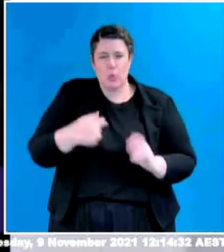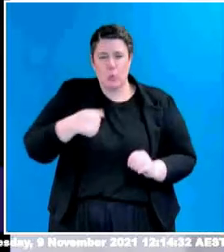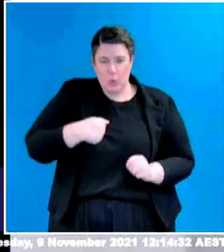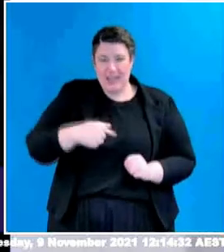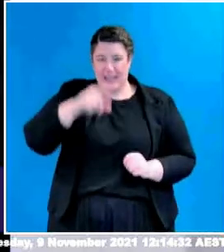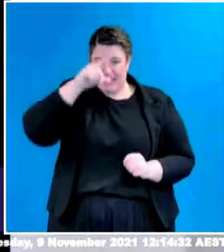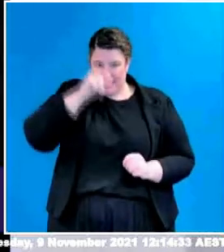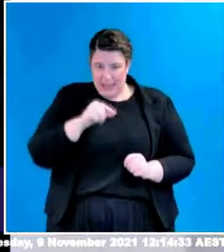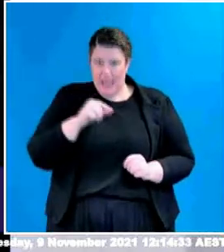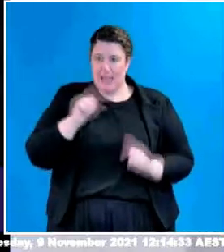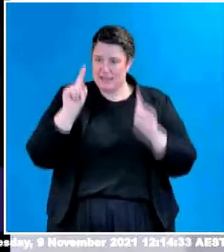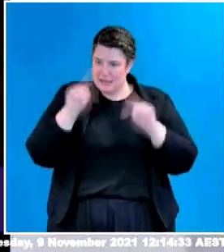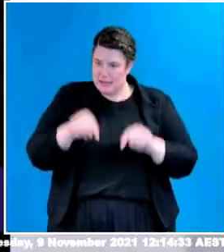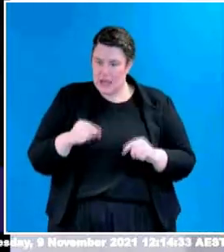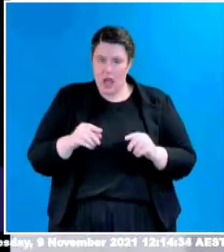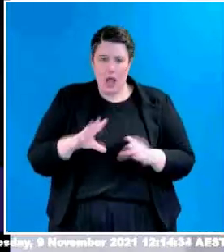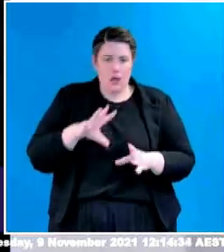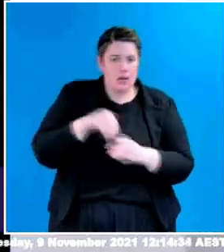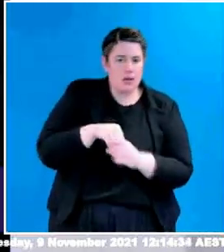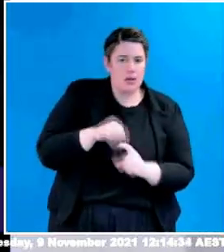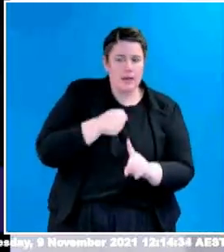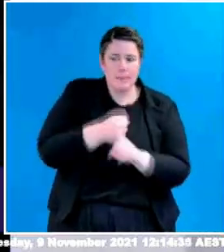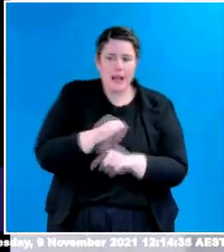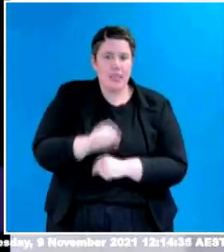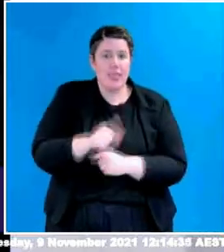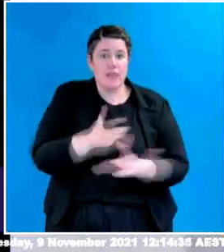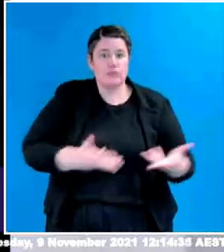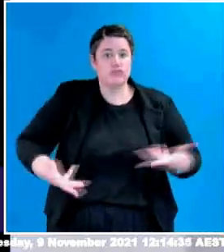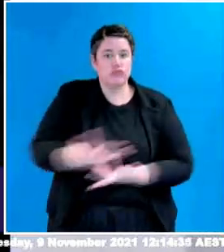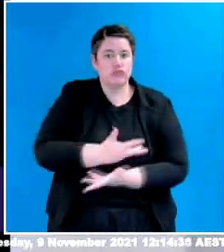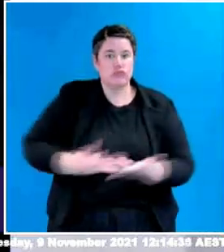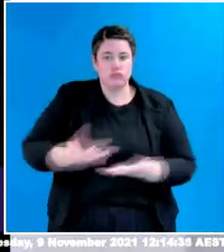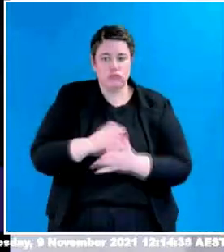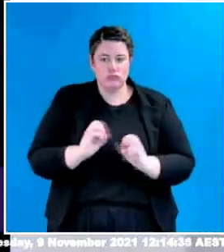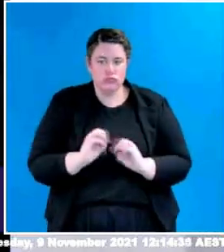a factor in the discussions and, therefore, in the